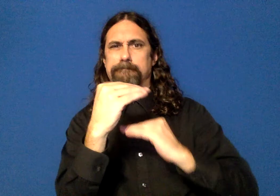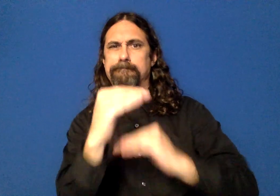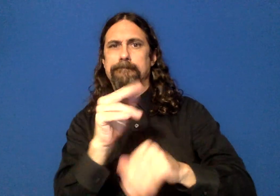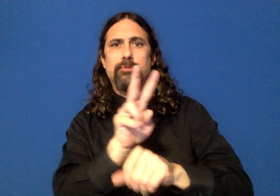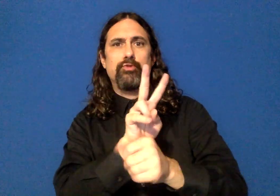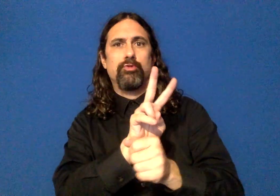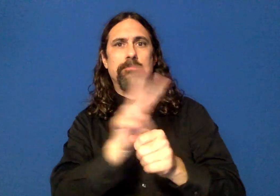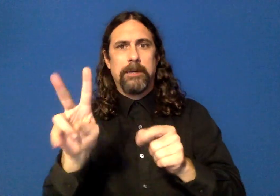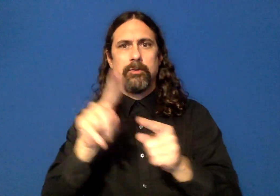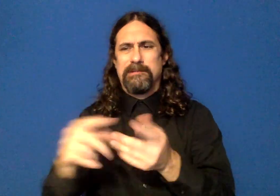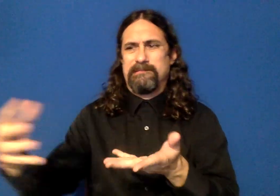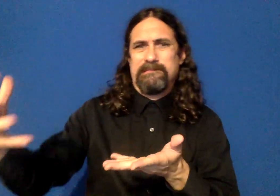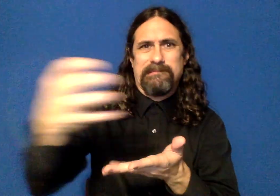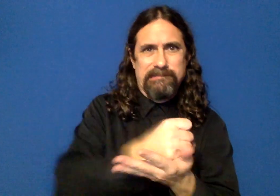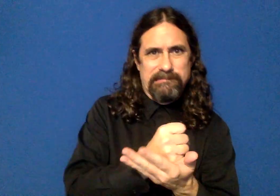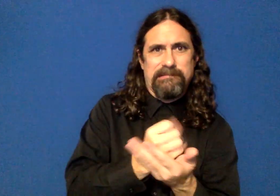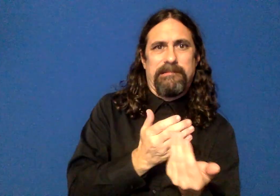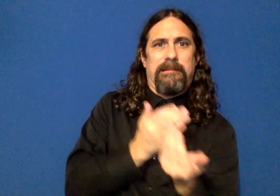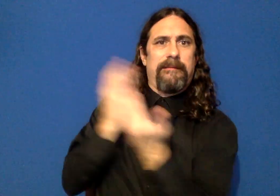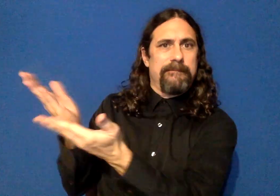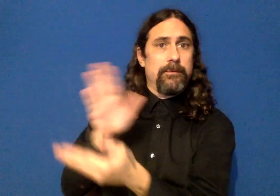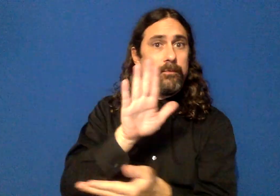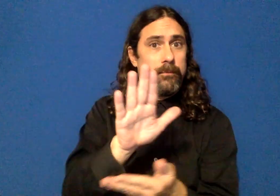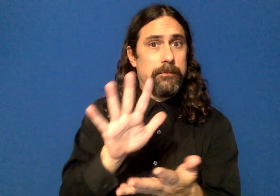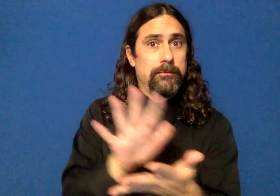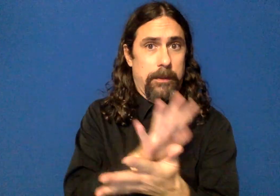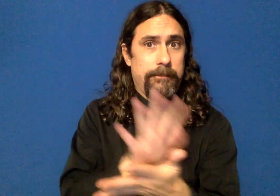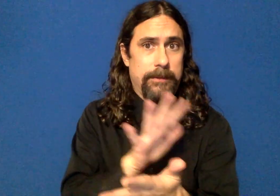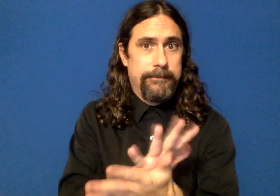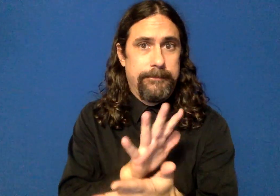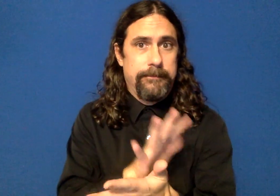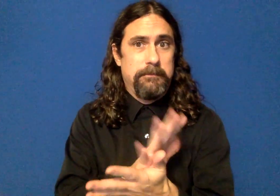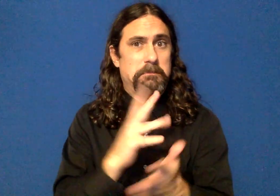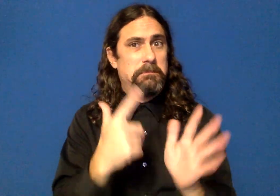unit (for example, ID, birth certificate, income verification and proof of current residence).